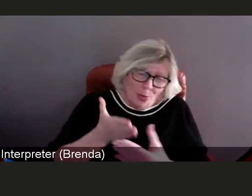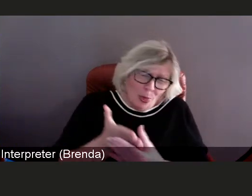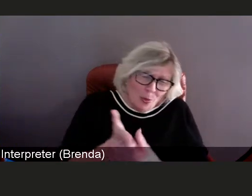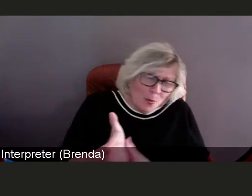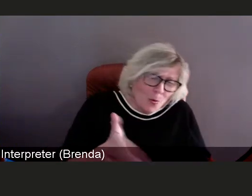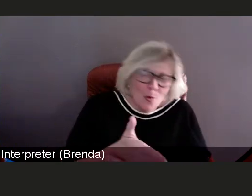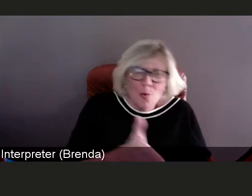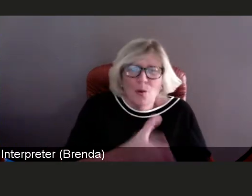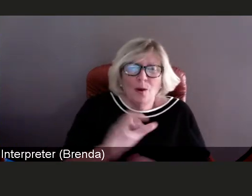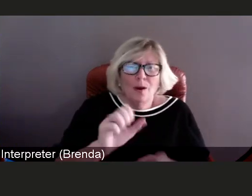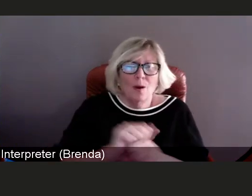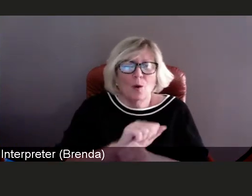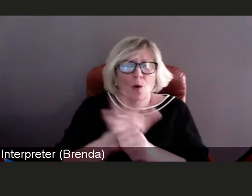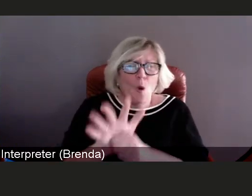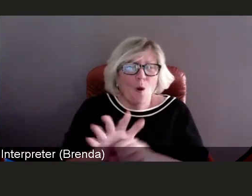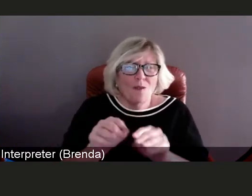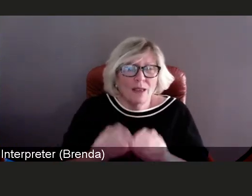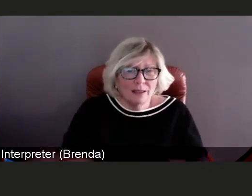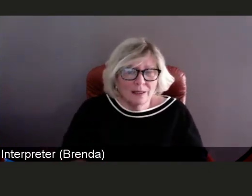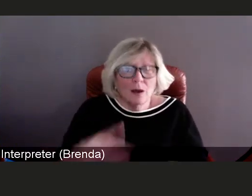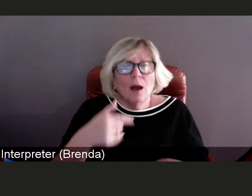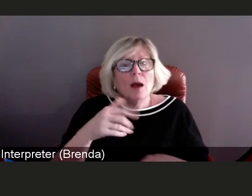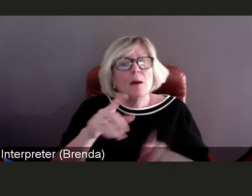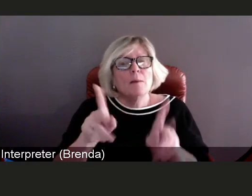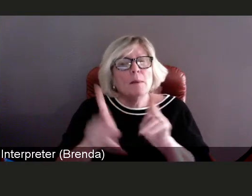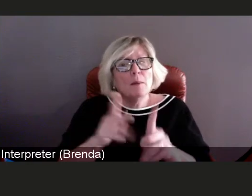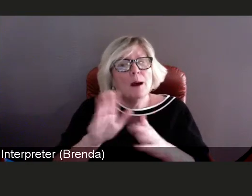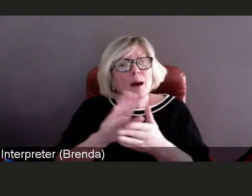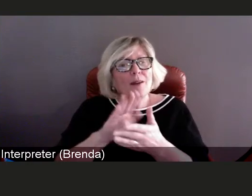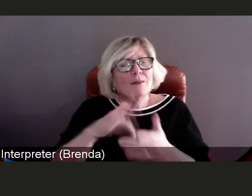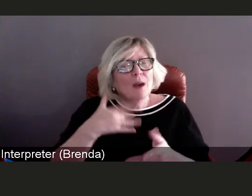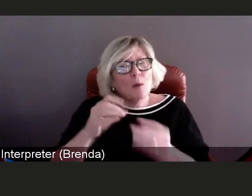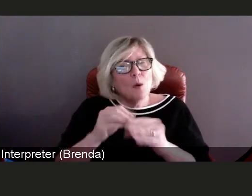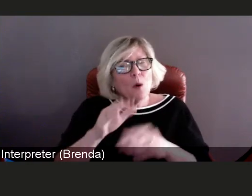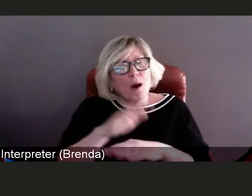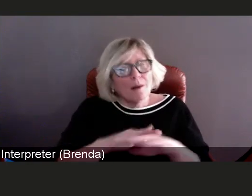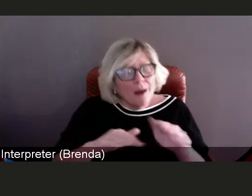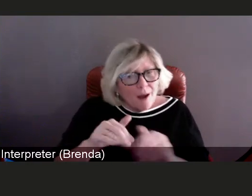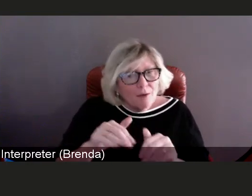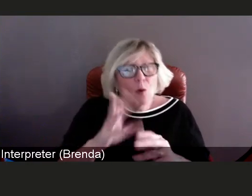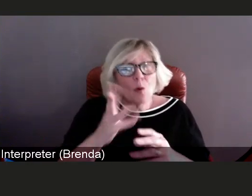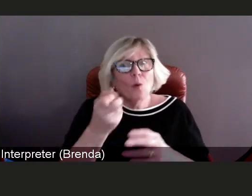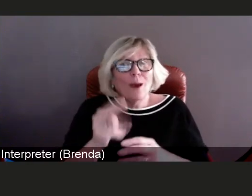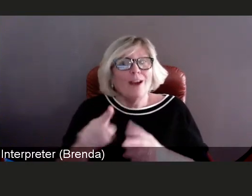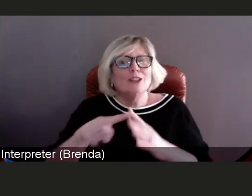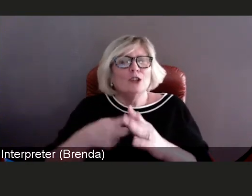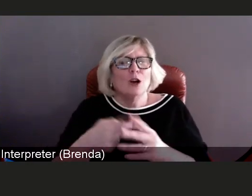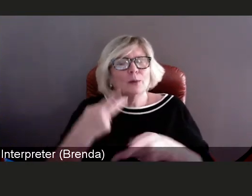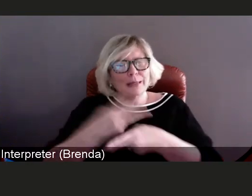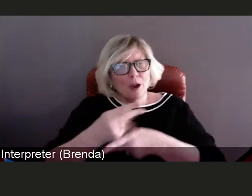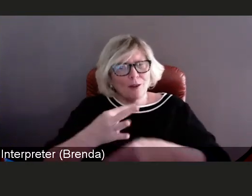as people now feel comfortable getting back to the point where they are taking care of themselves, where are they getting their mammograms,